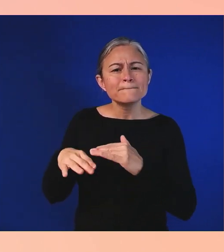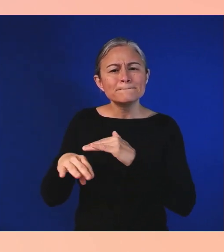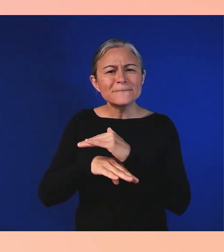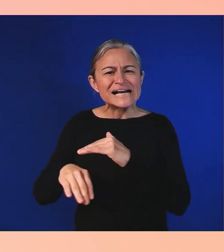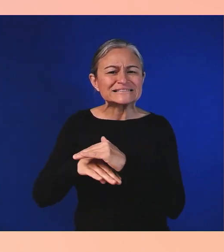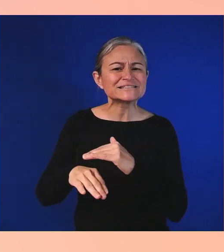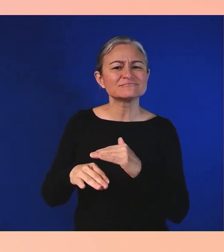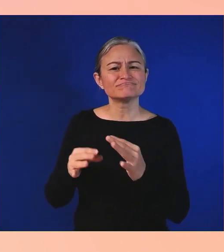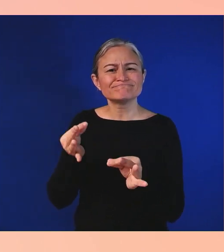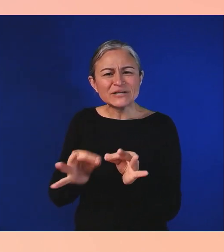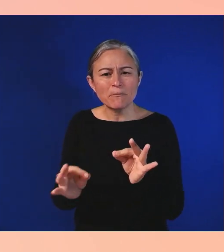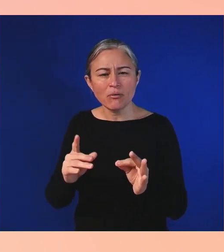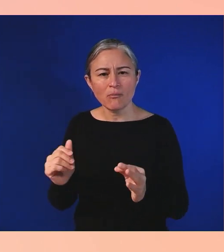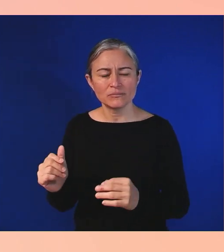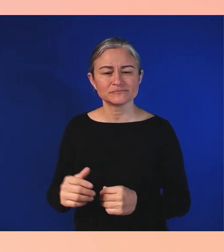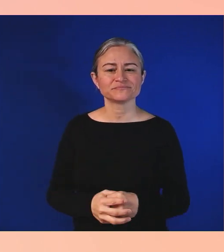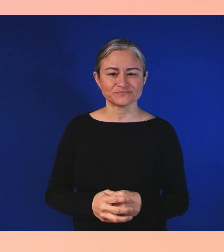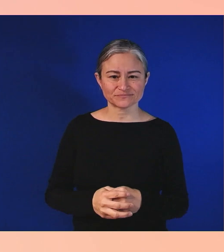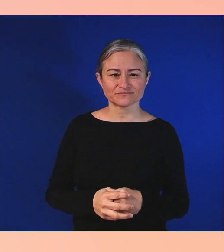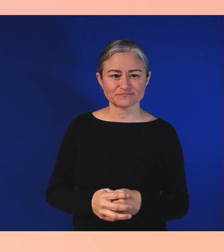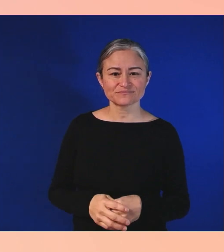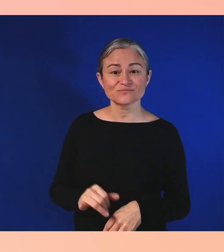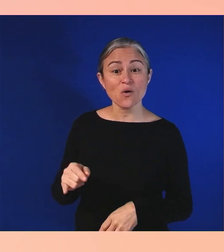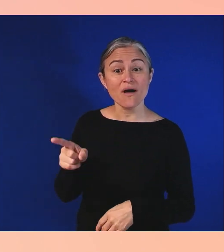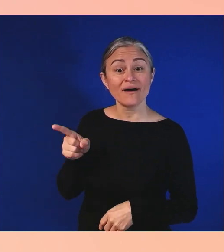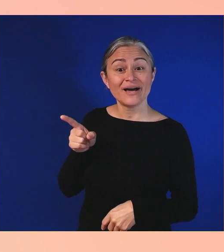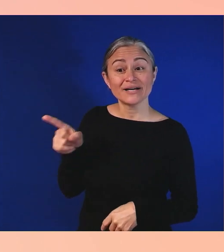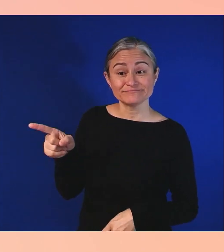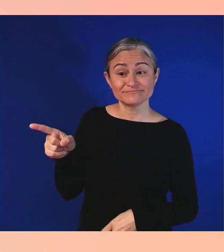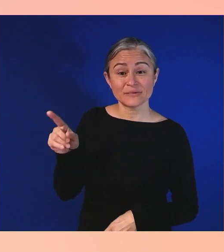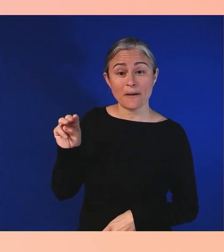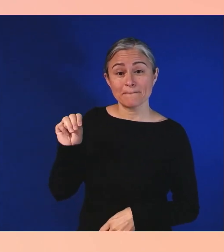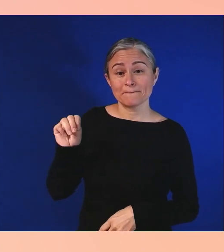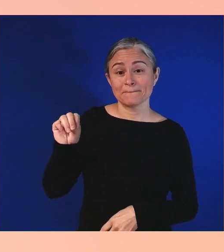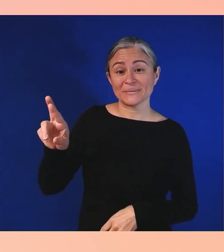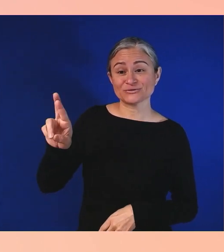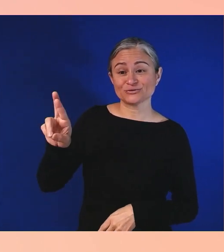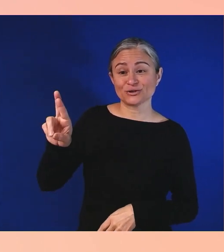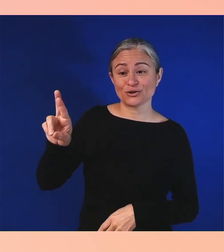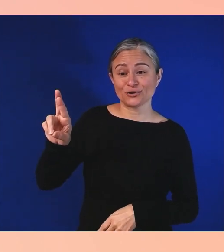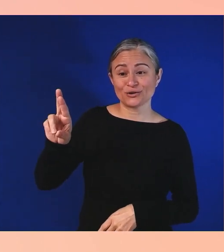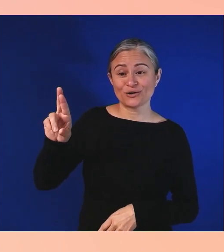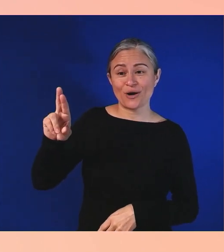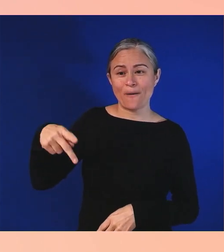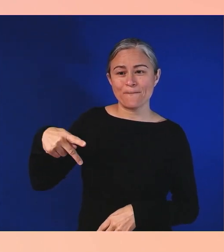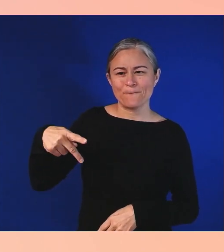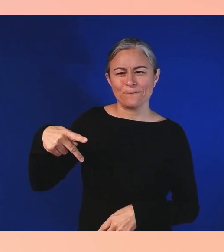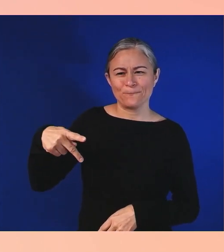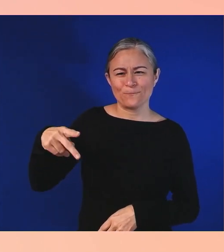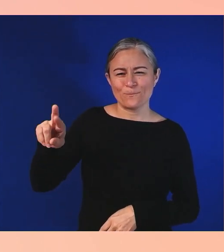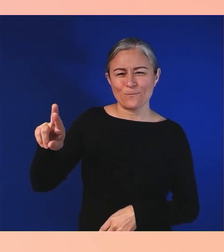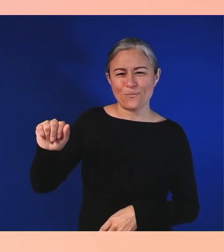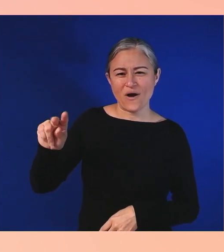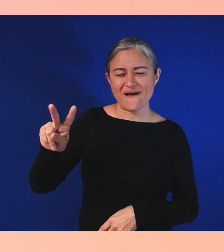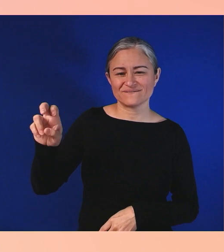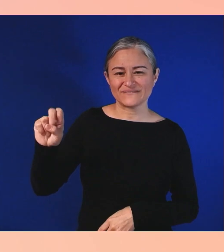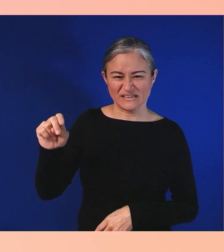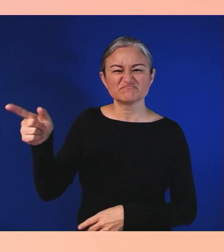who has experience with the Power Platform. I believed technology has answered my prayers.